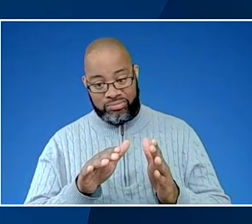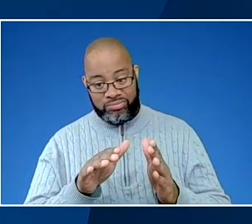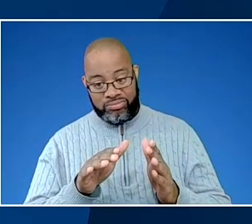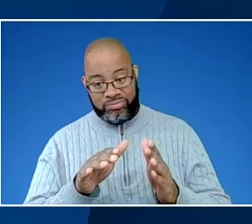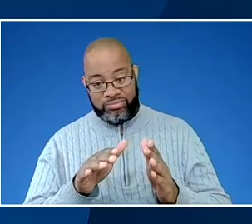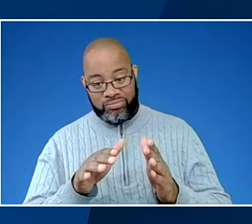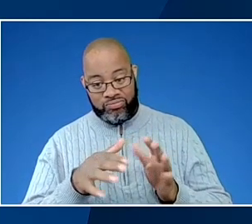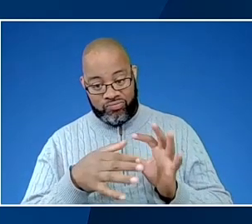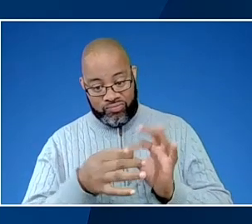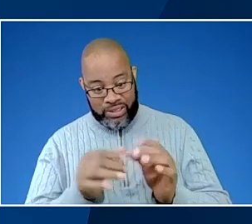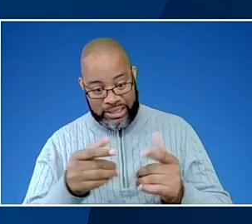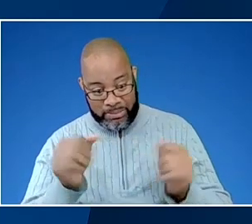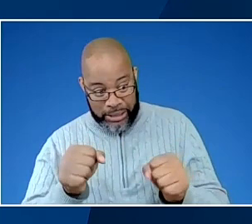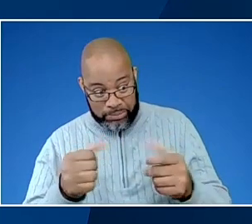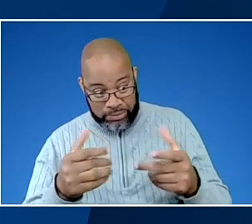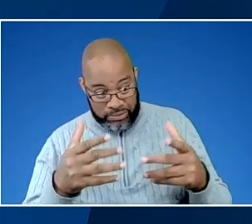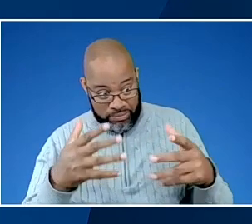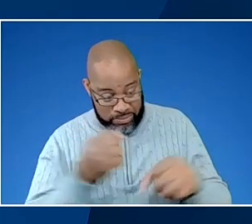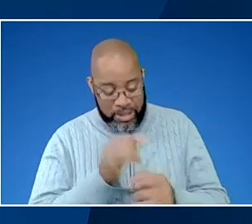the committee in the long run. Aaron.